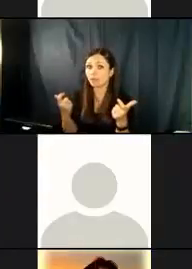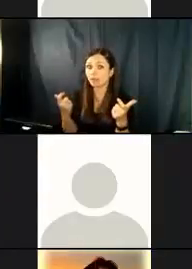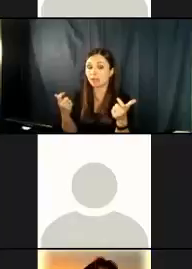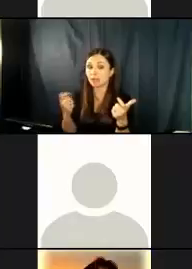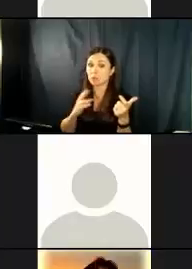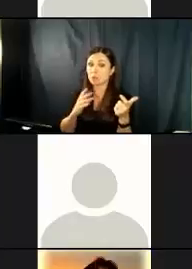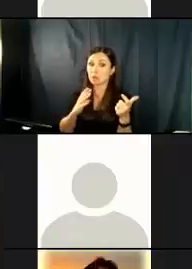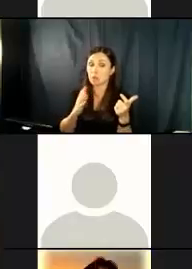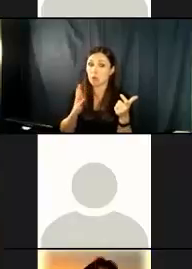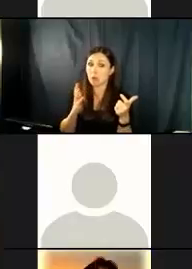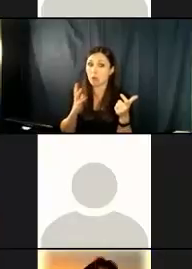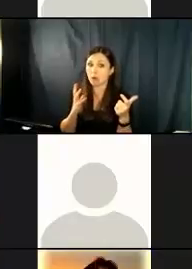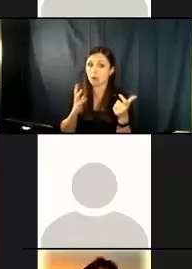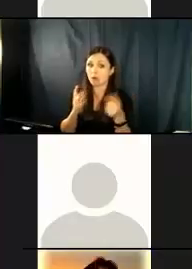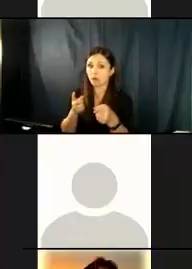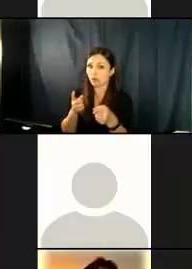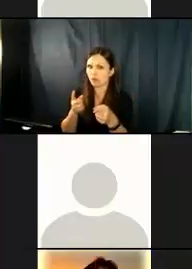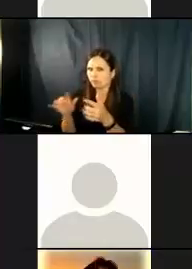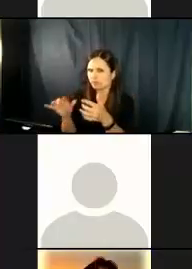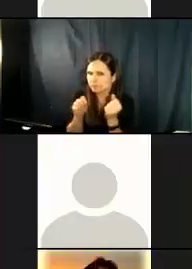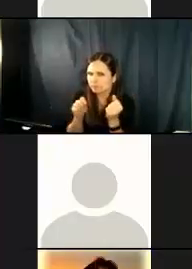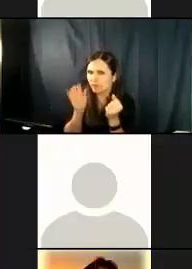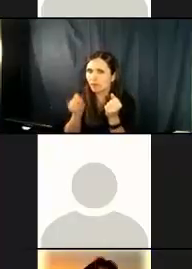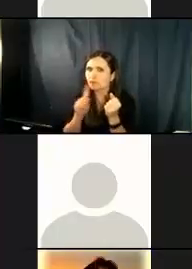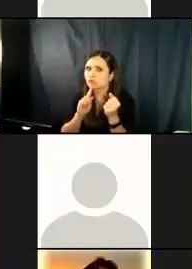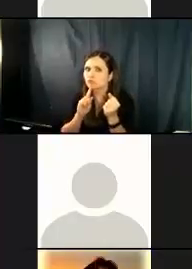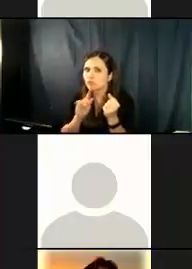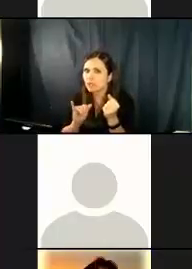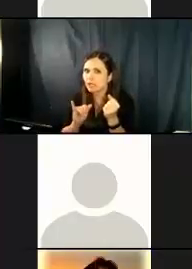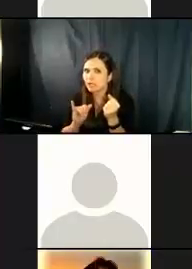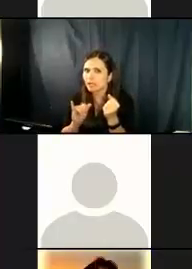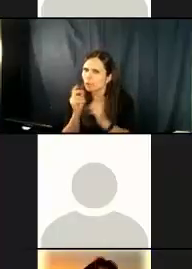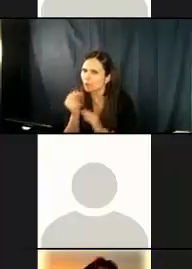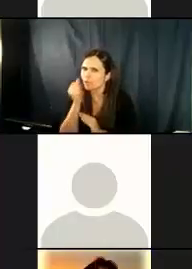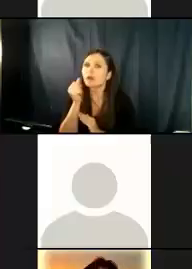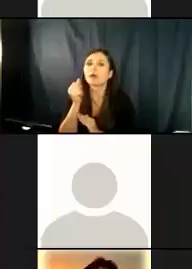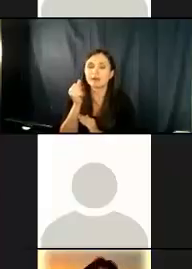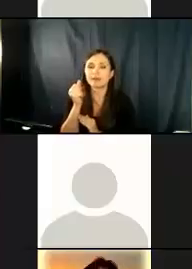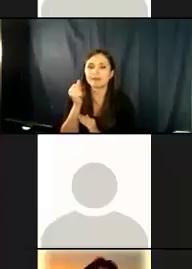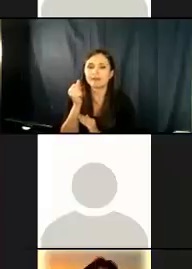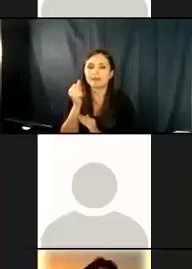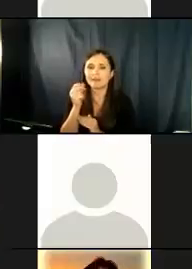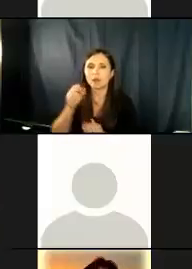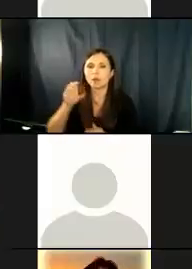Yeah that was really quick. I click.